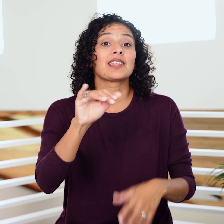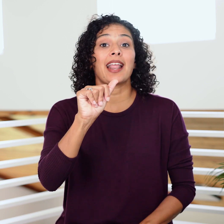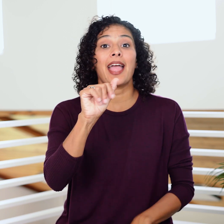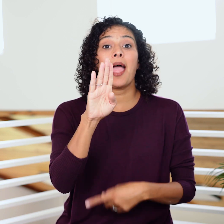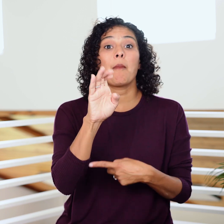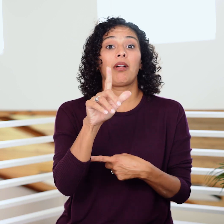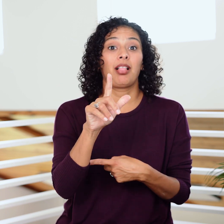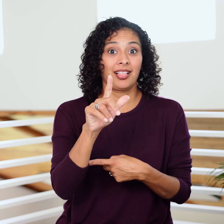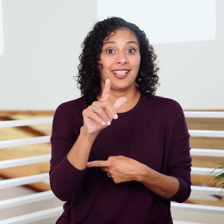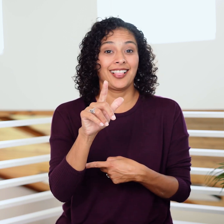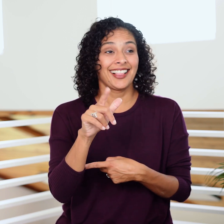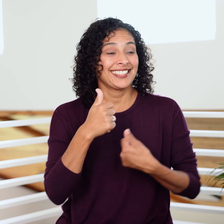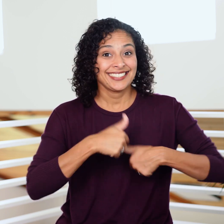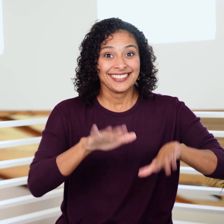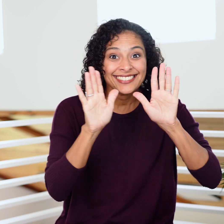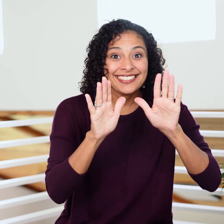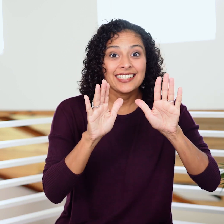the offering of younger brother Abel was accepted,